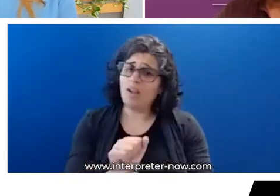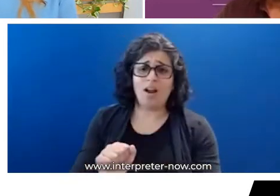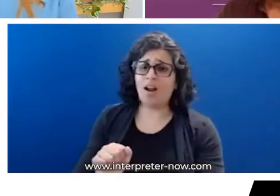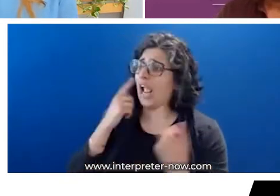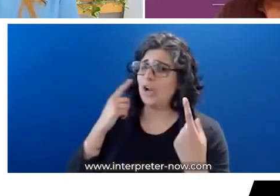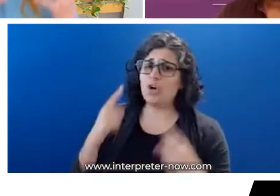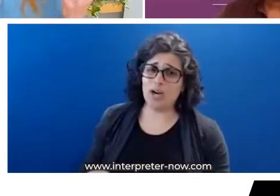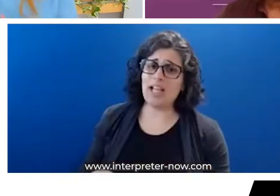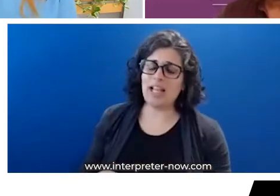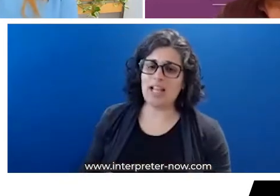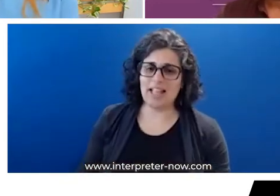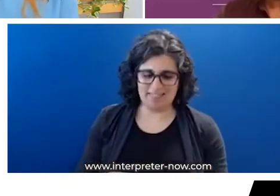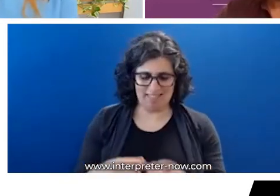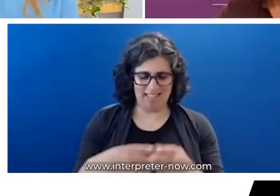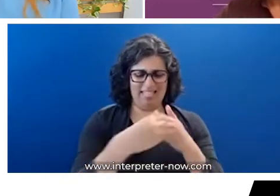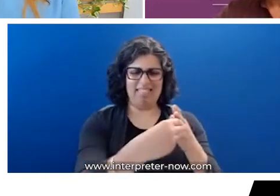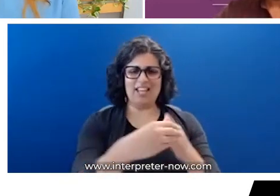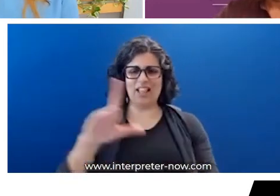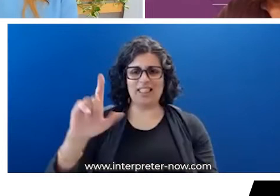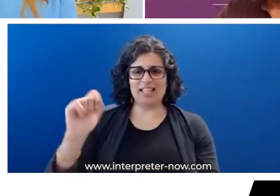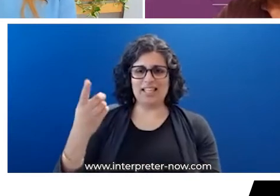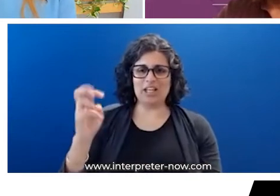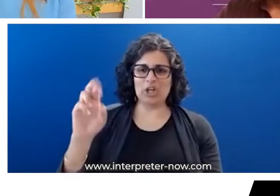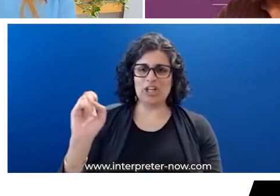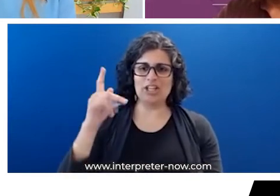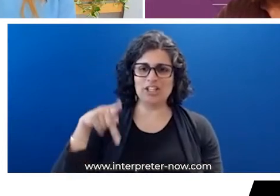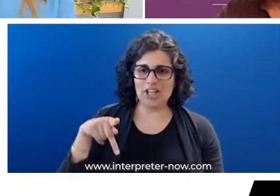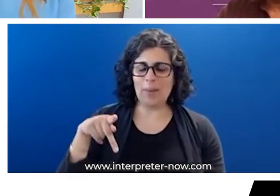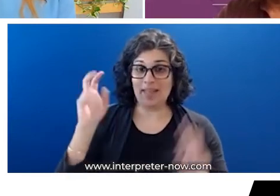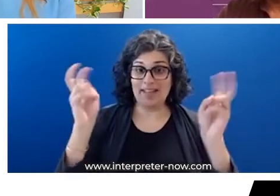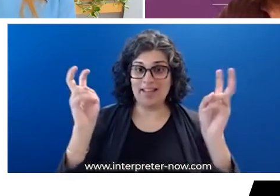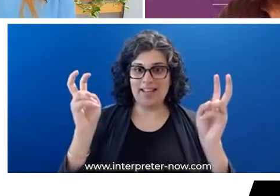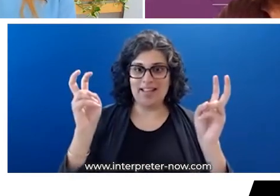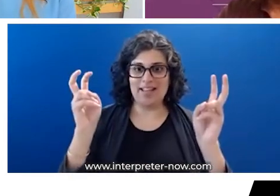And even the leadership and the title of our podcast is Leading With Empathy & Allyship.